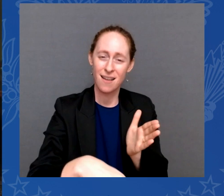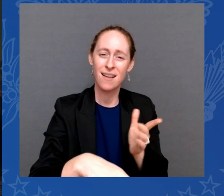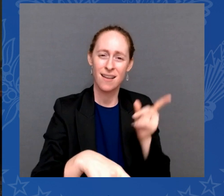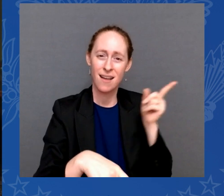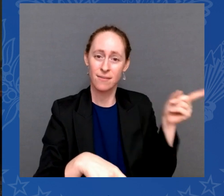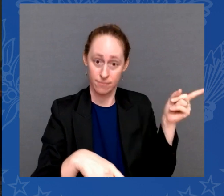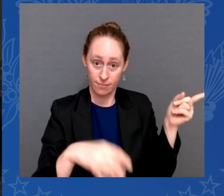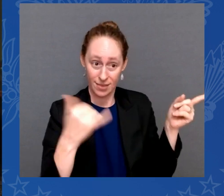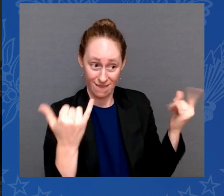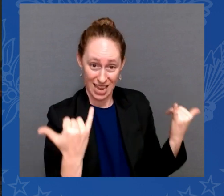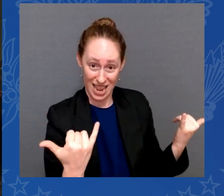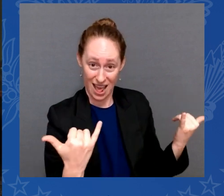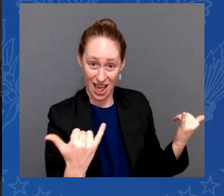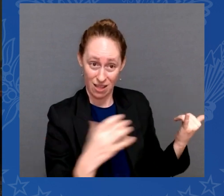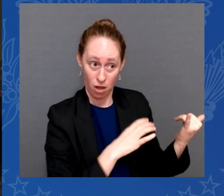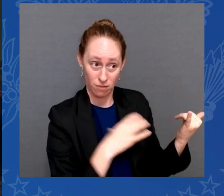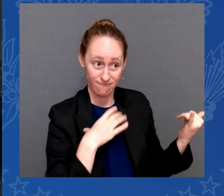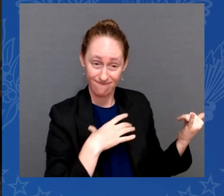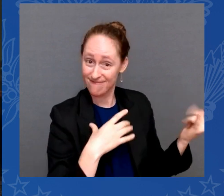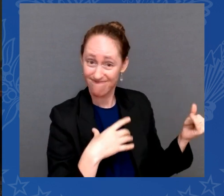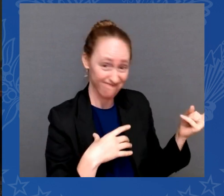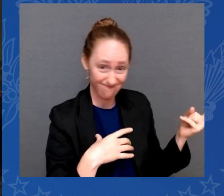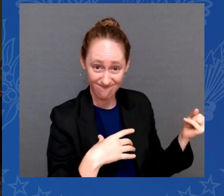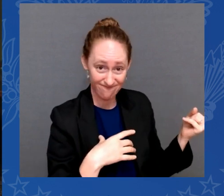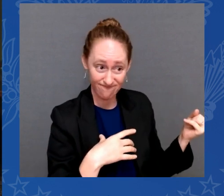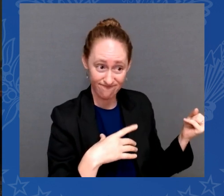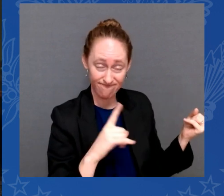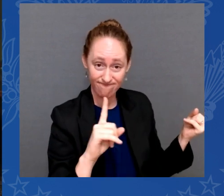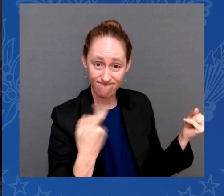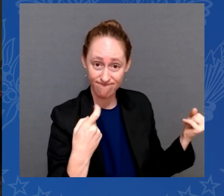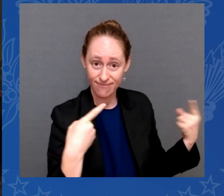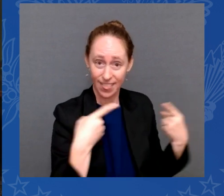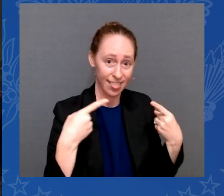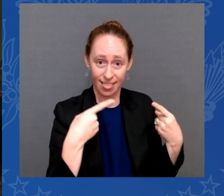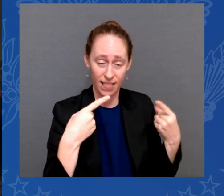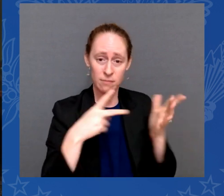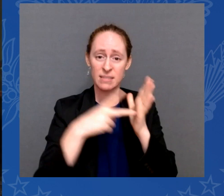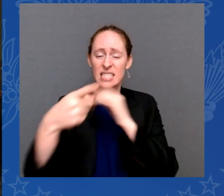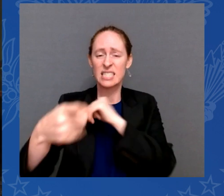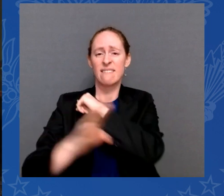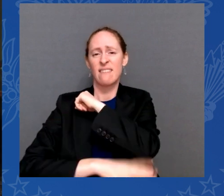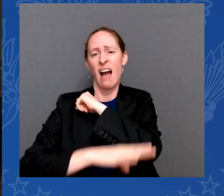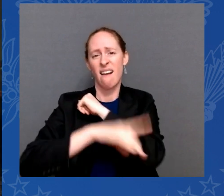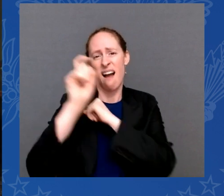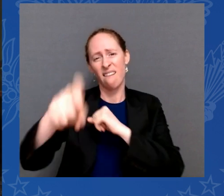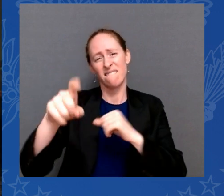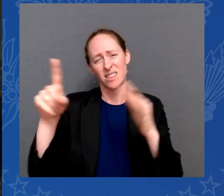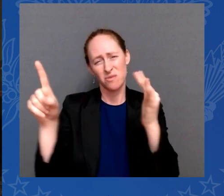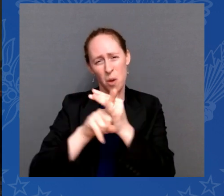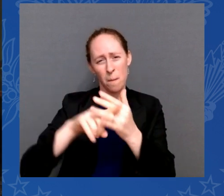freedom, and equality. I'll stop there and turn this over to the Vice President. There's so much more to say,